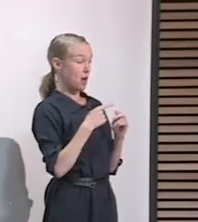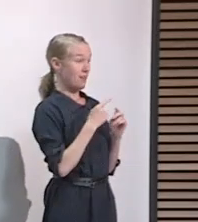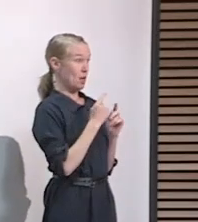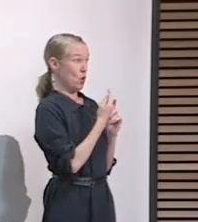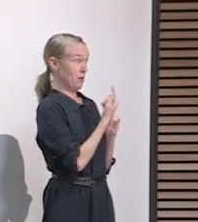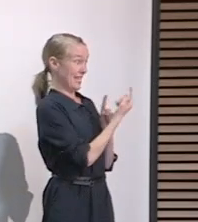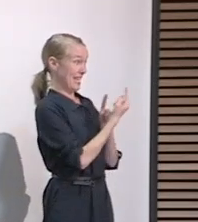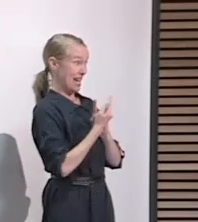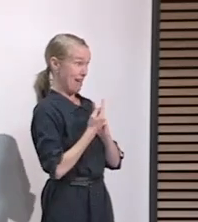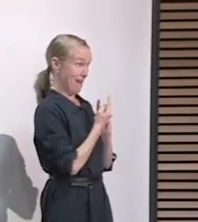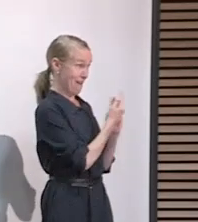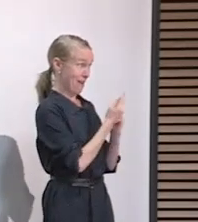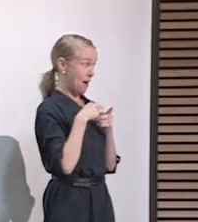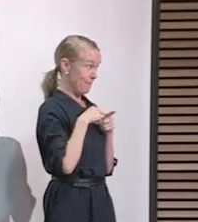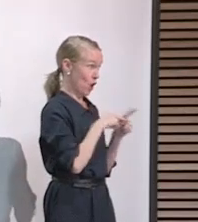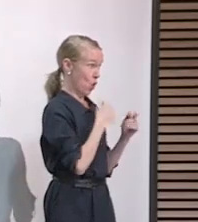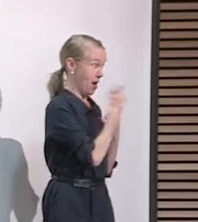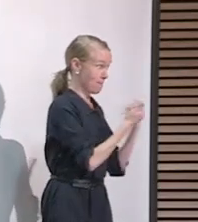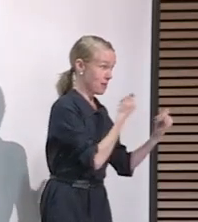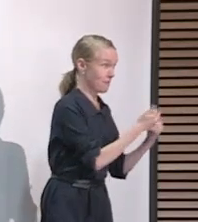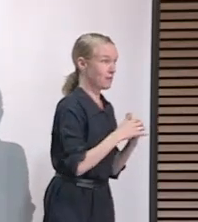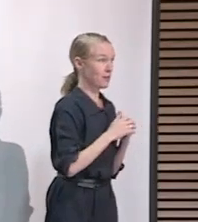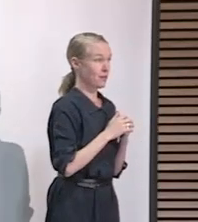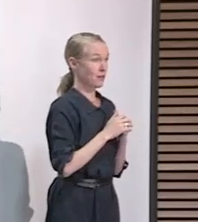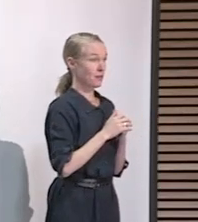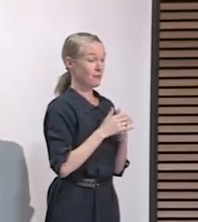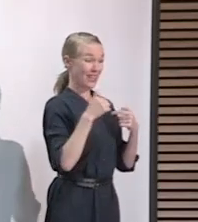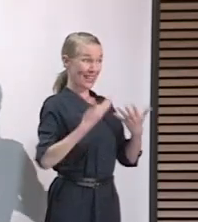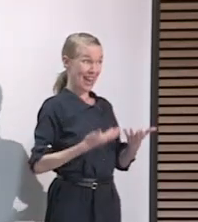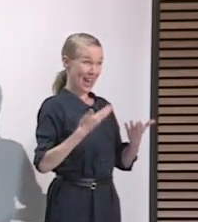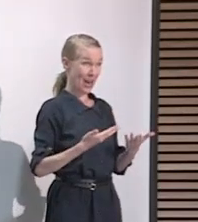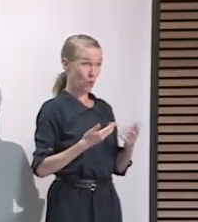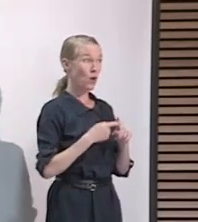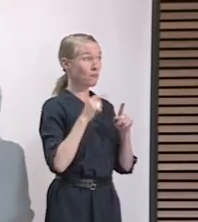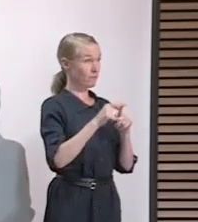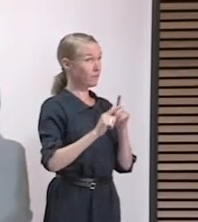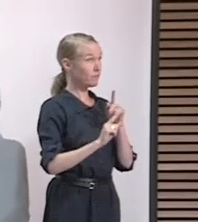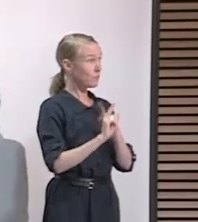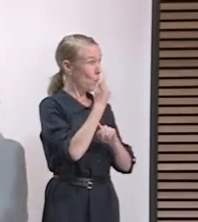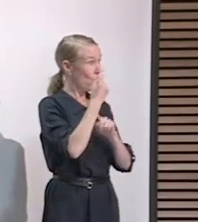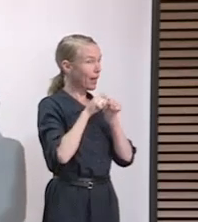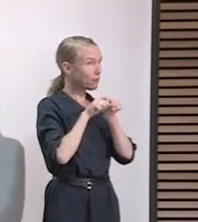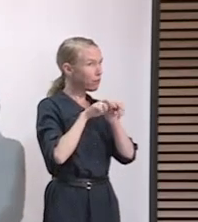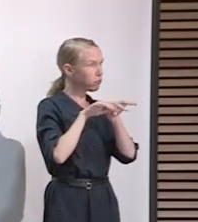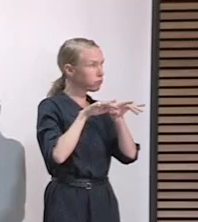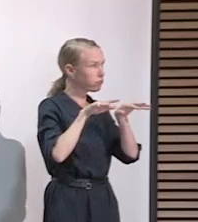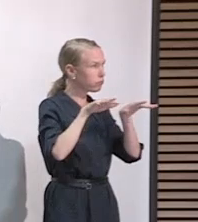In terms of the contact tracing, have we raced tracedfully contacts from